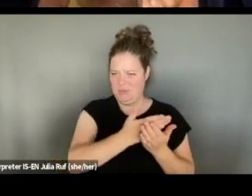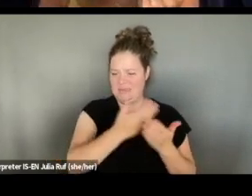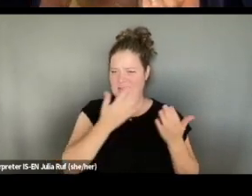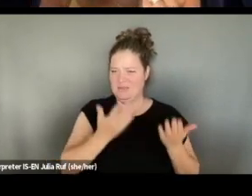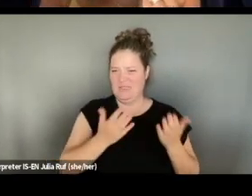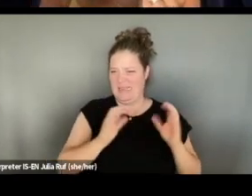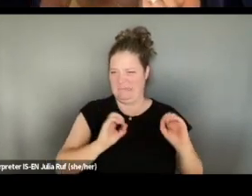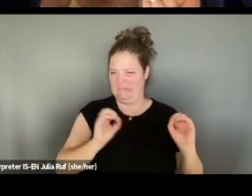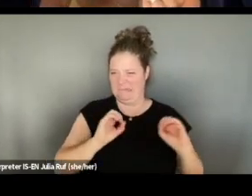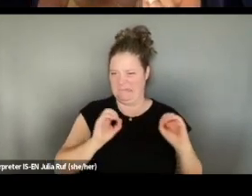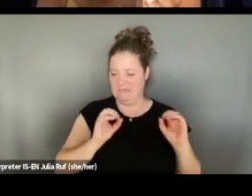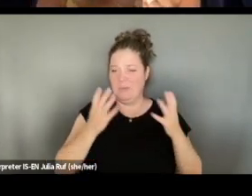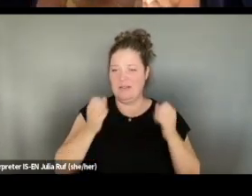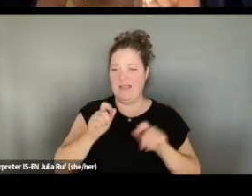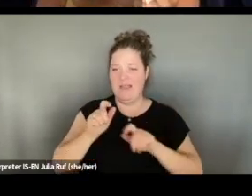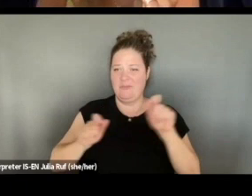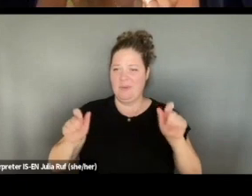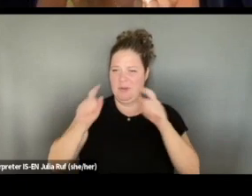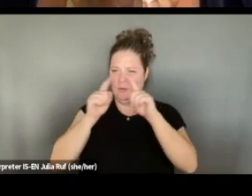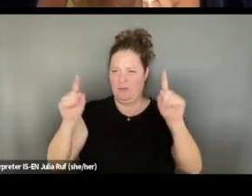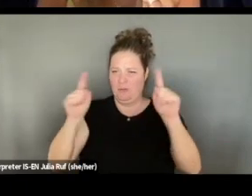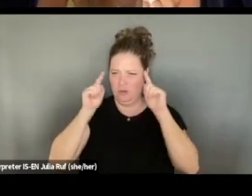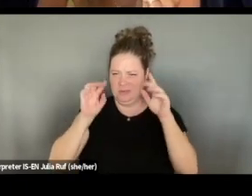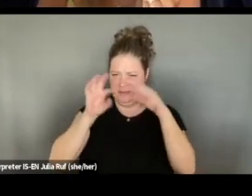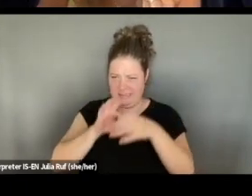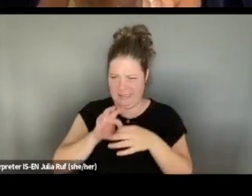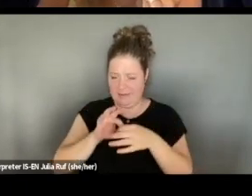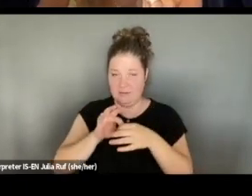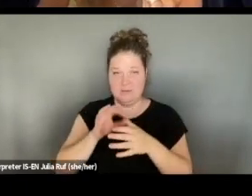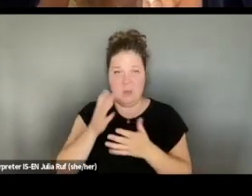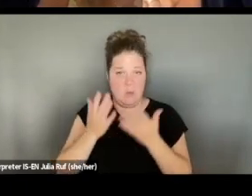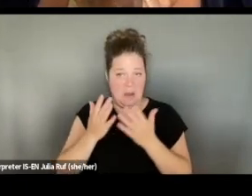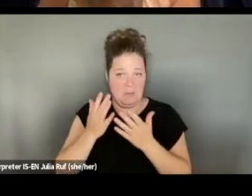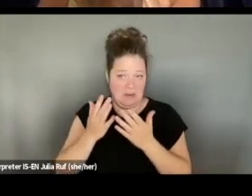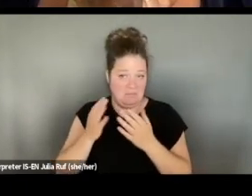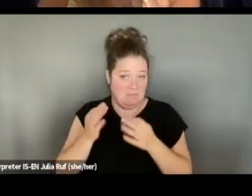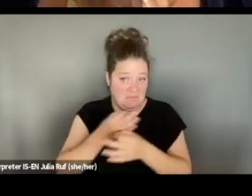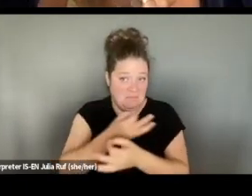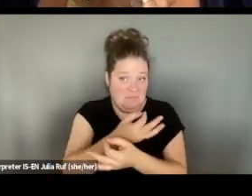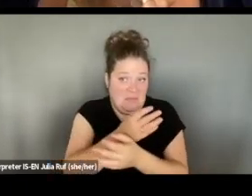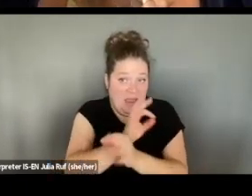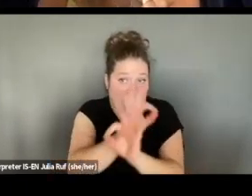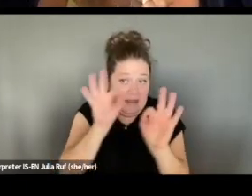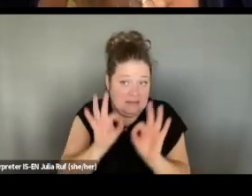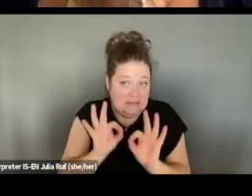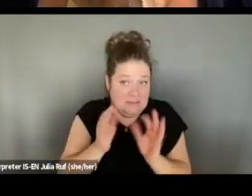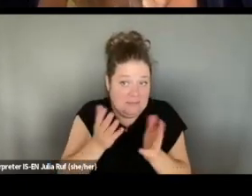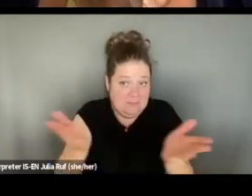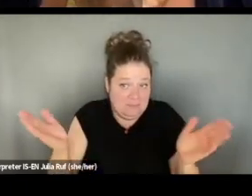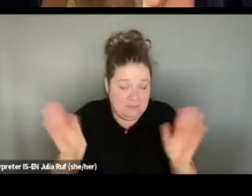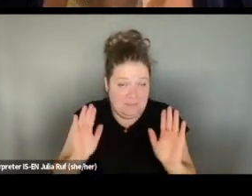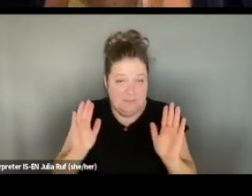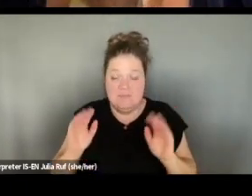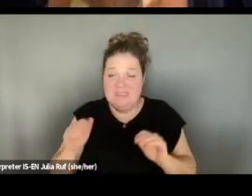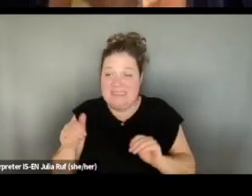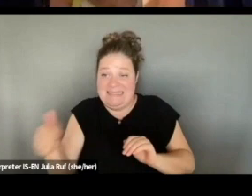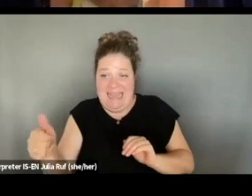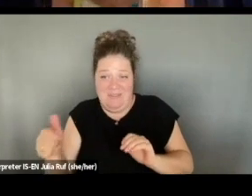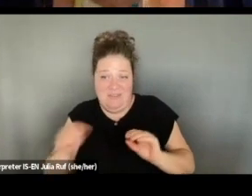have some people from university, so I think we can pose this anyway. Could you imagine to include this material in your training offer?